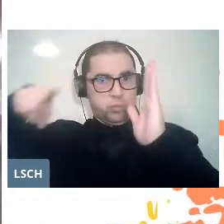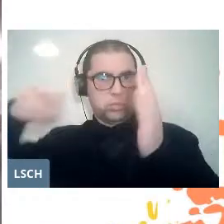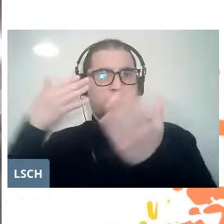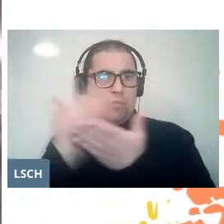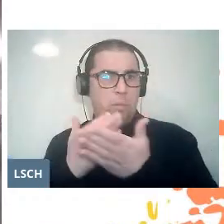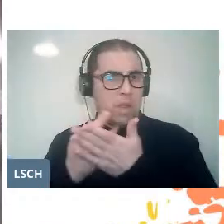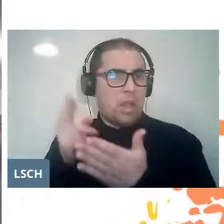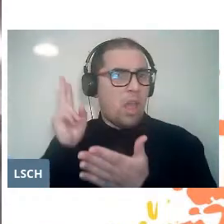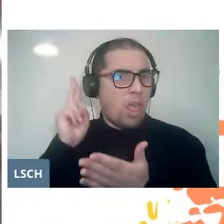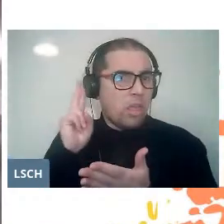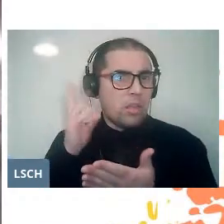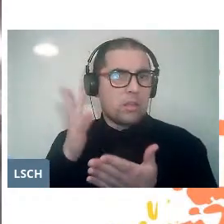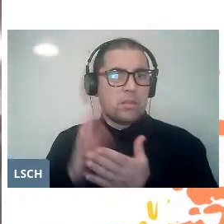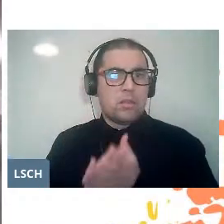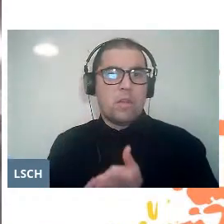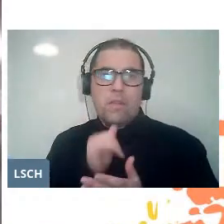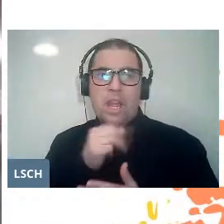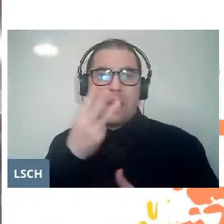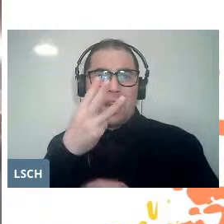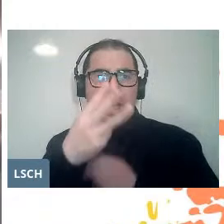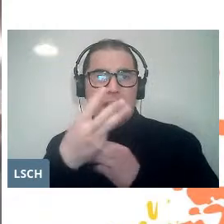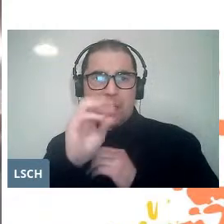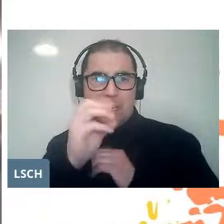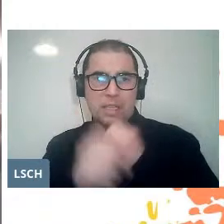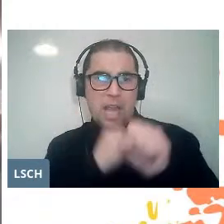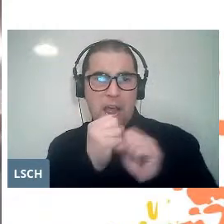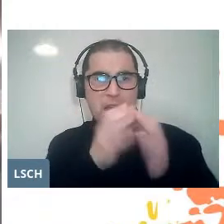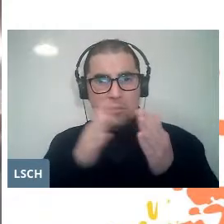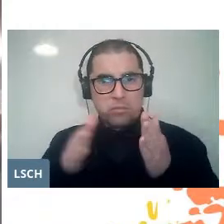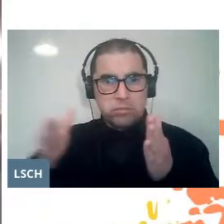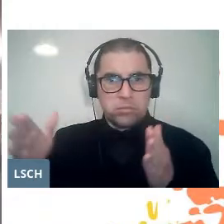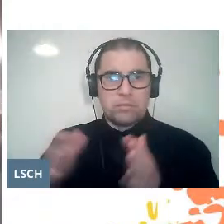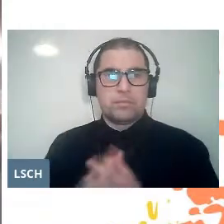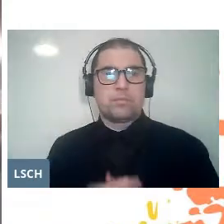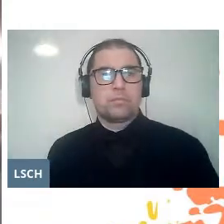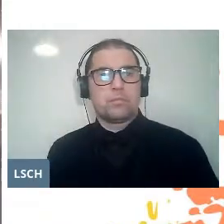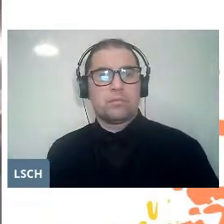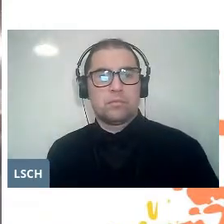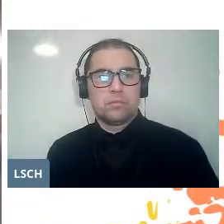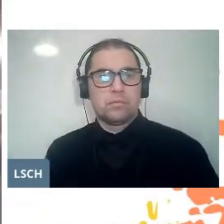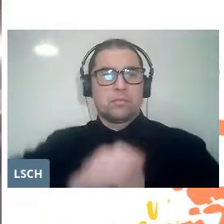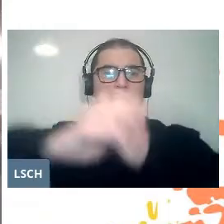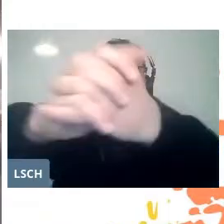when they were three decades away from the opera The Tristan and Isolde by Richard Wagner,